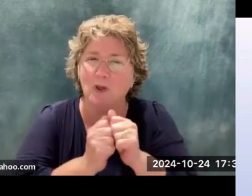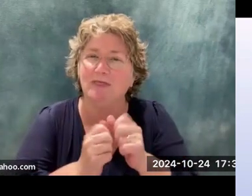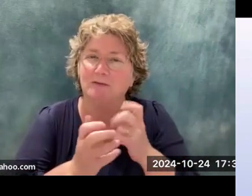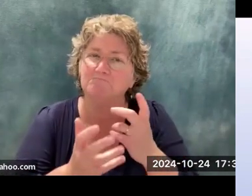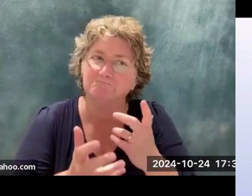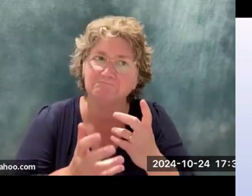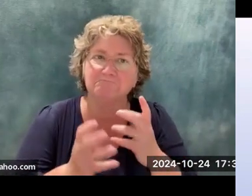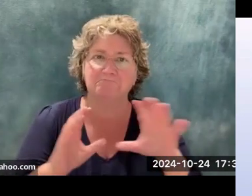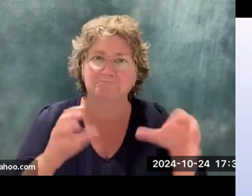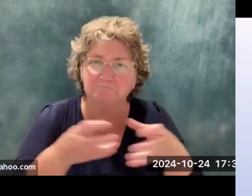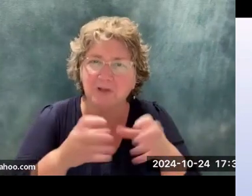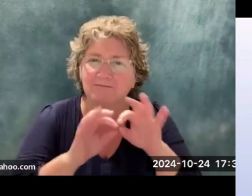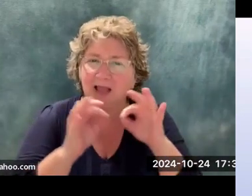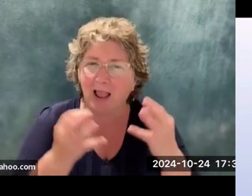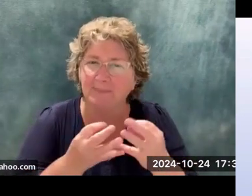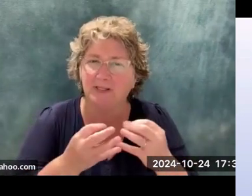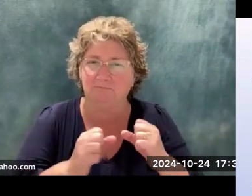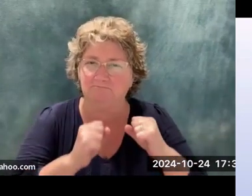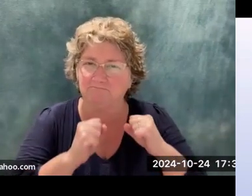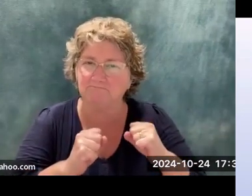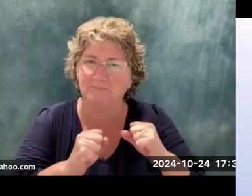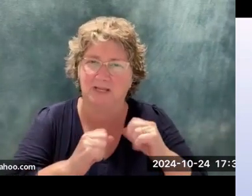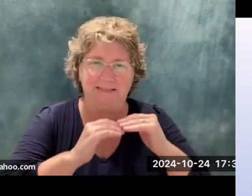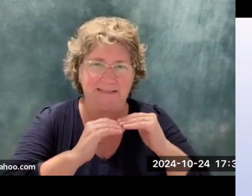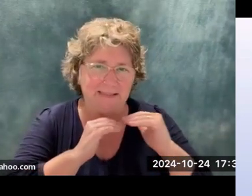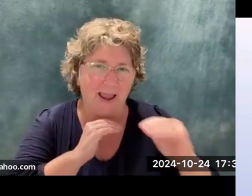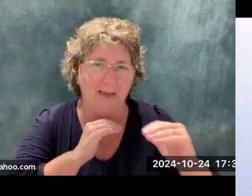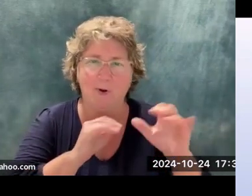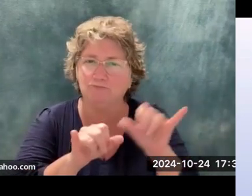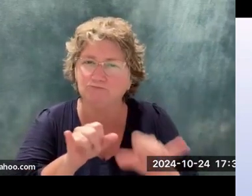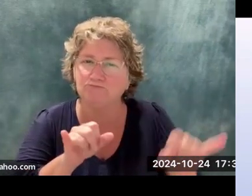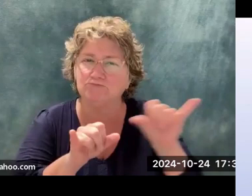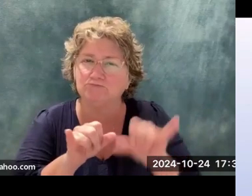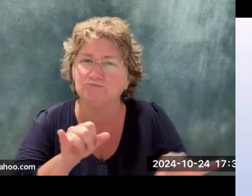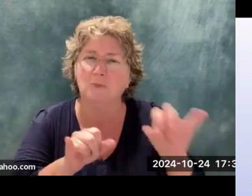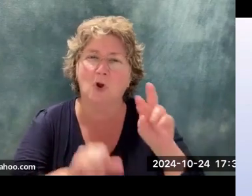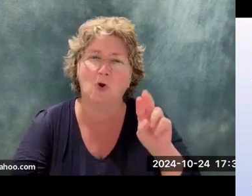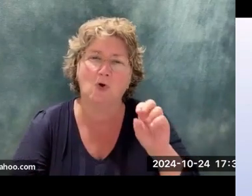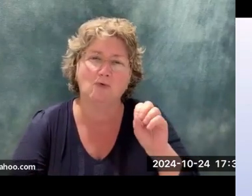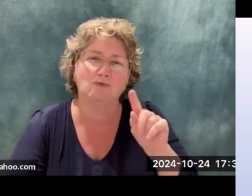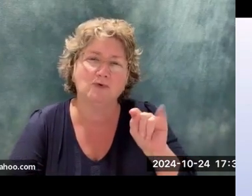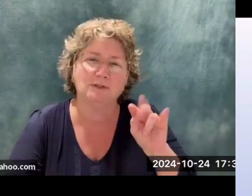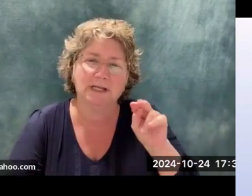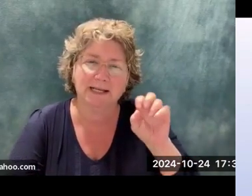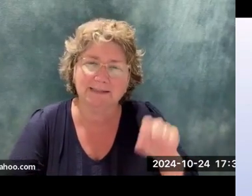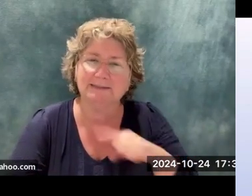anytime youth had consistent routines, consistent bedtime, and some sort of